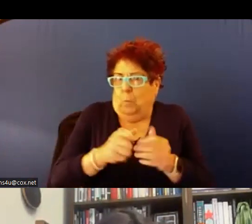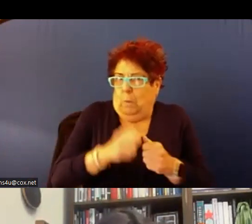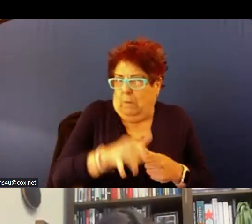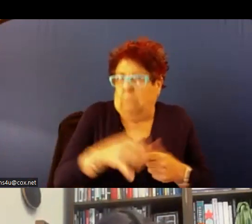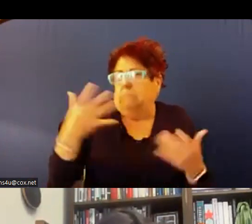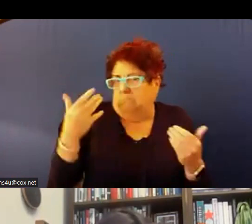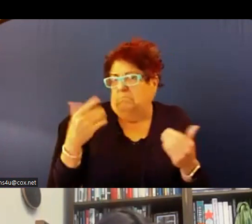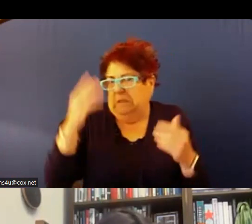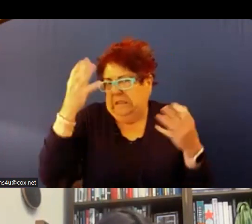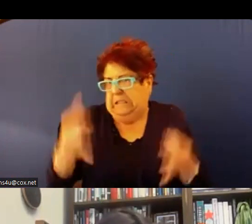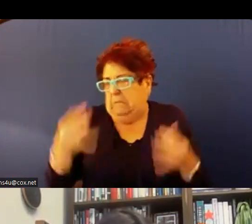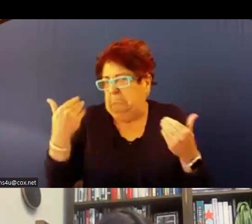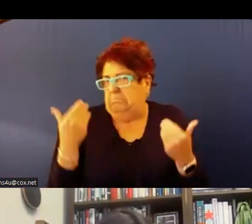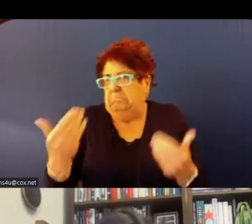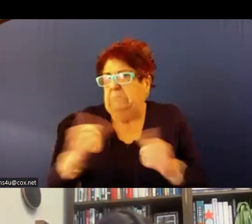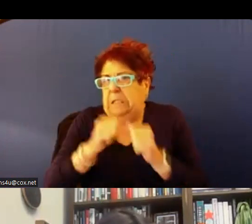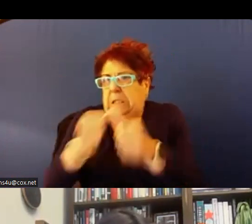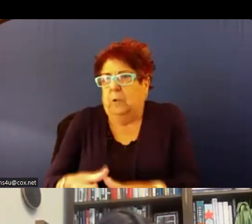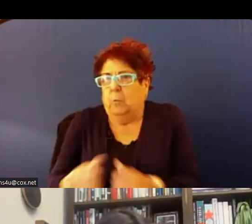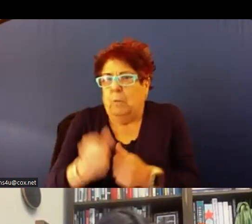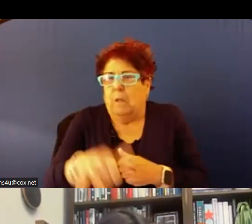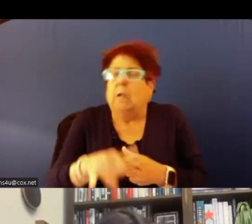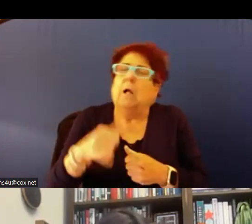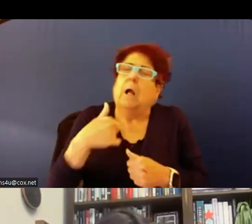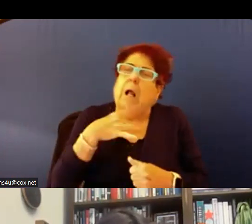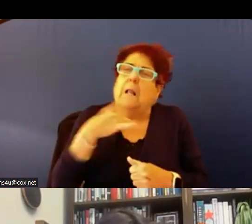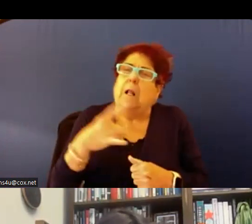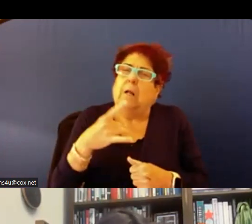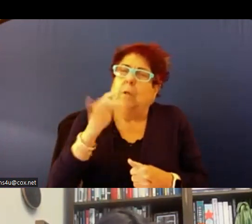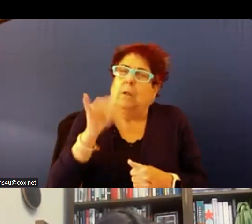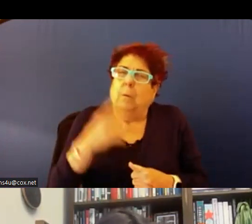The thing I do like around this one is that it does focus on usability for people who